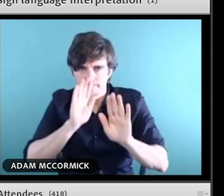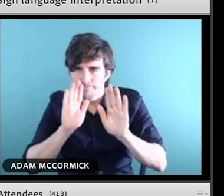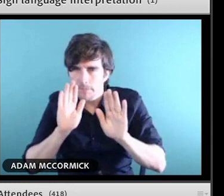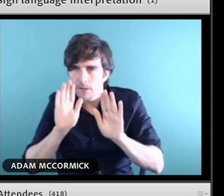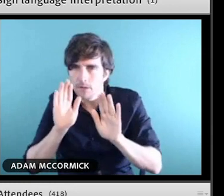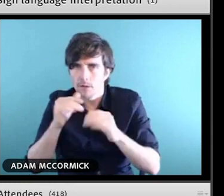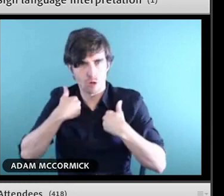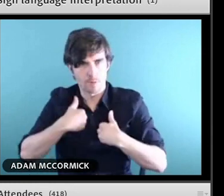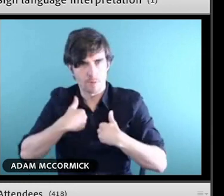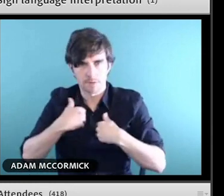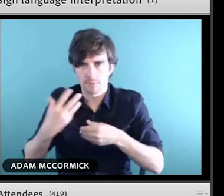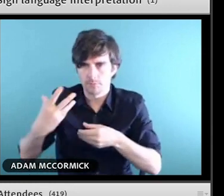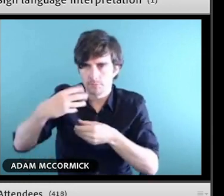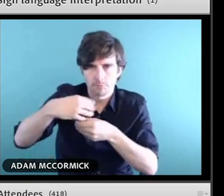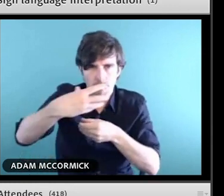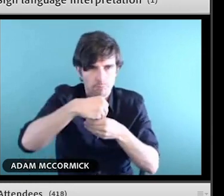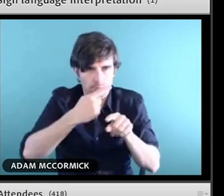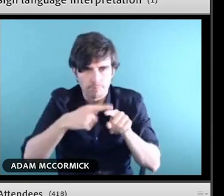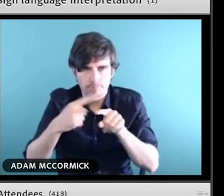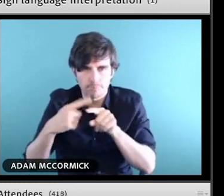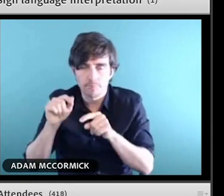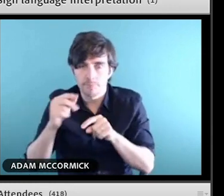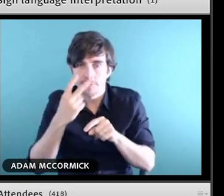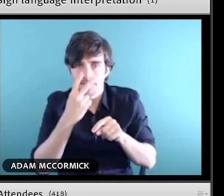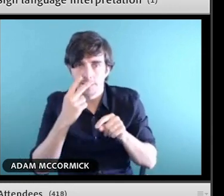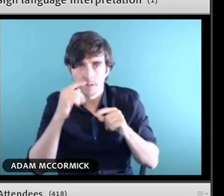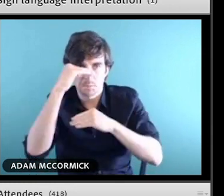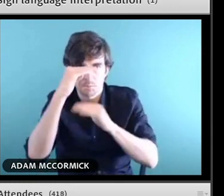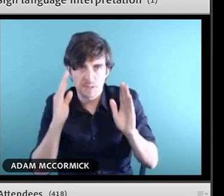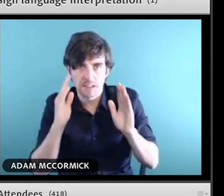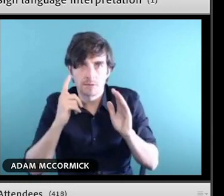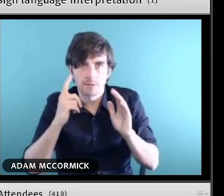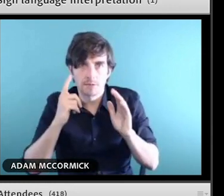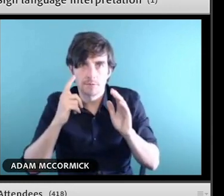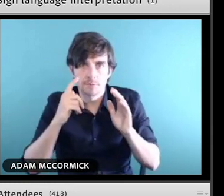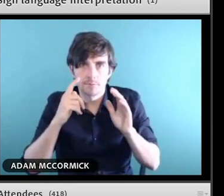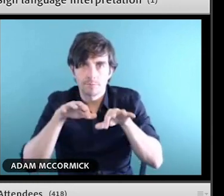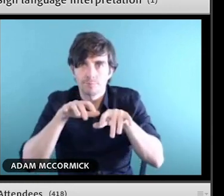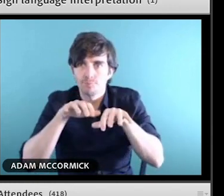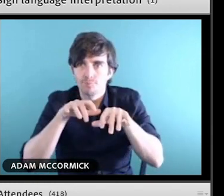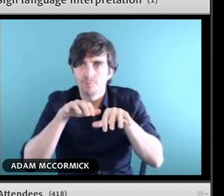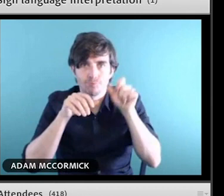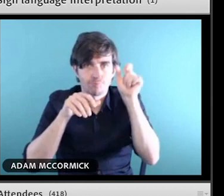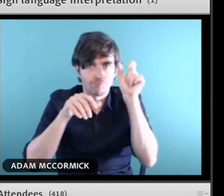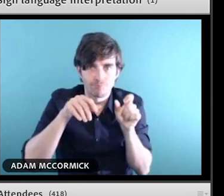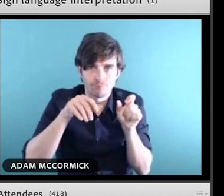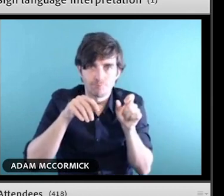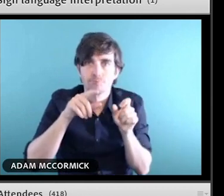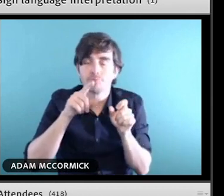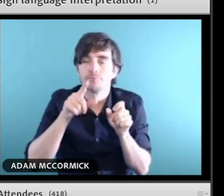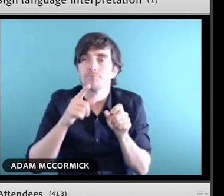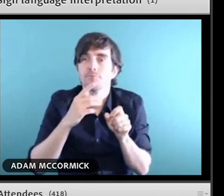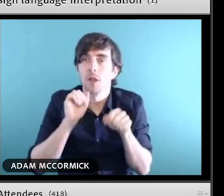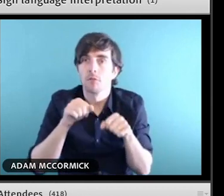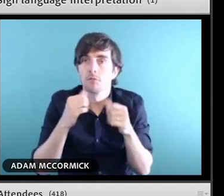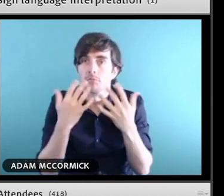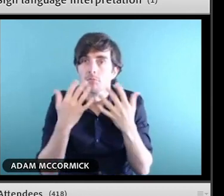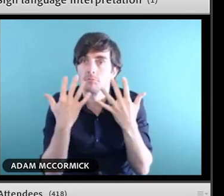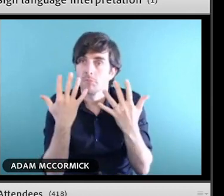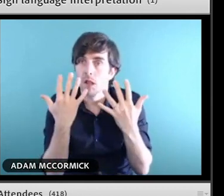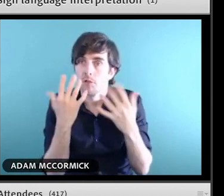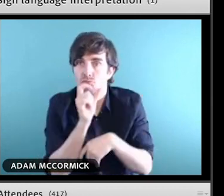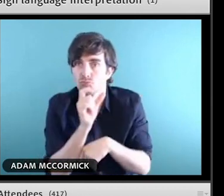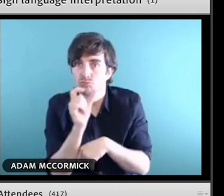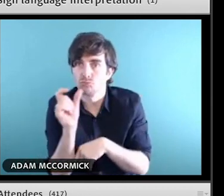inclusive. And if you're in the livestream, you can also just type in the chat and my